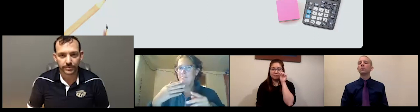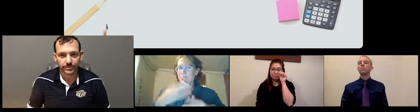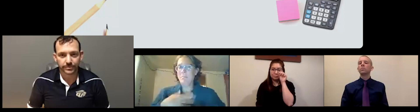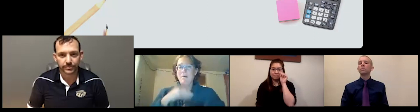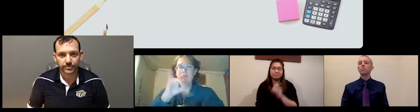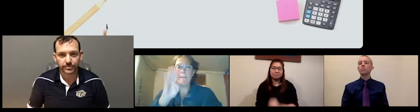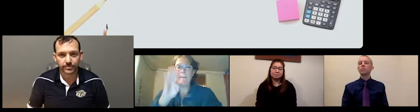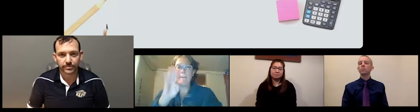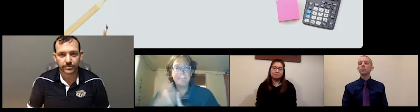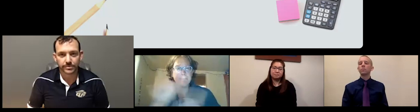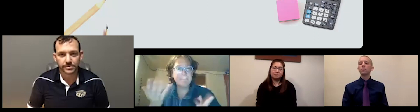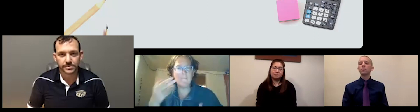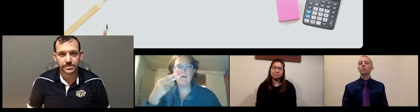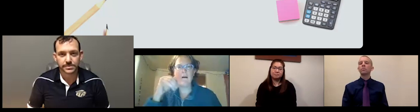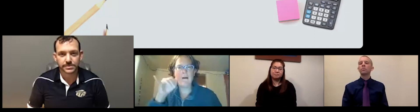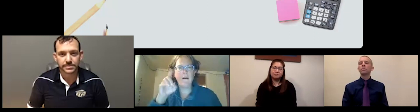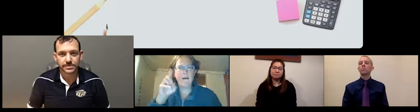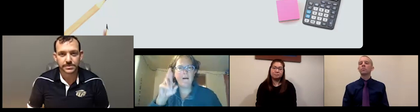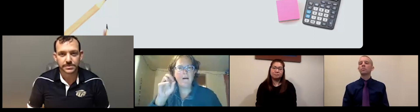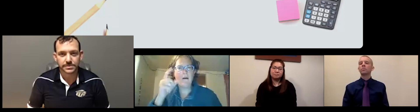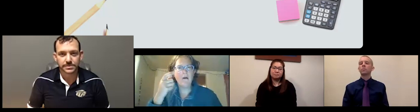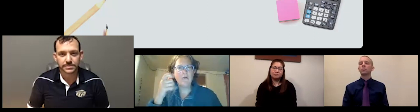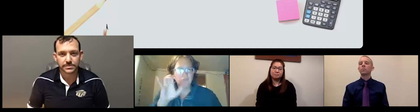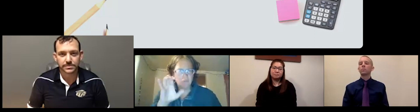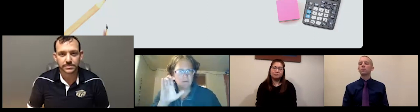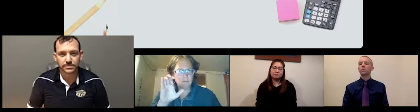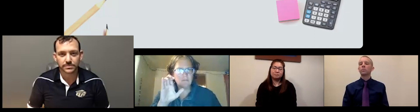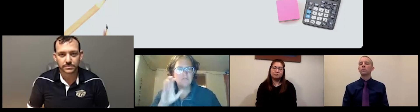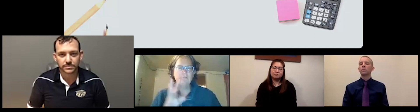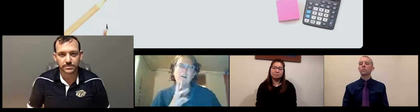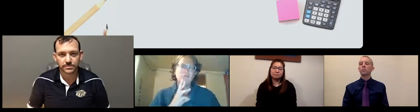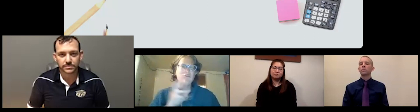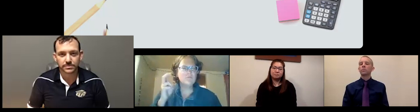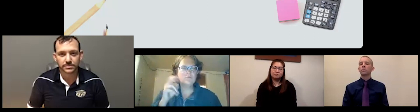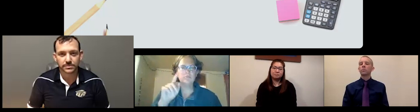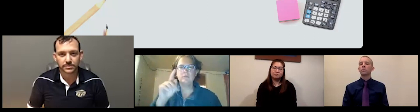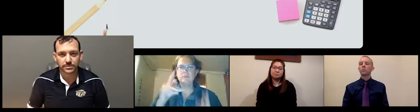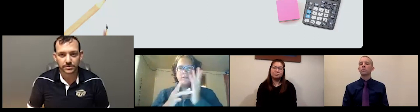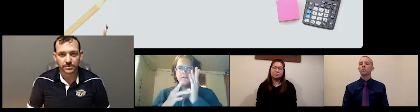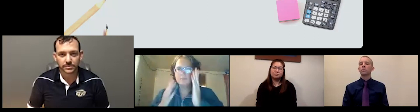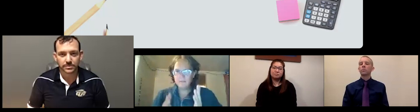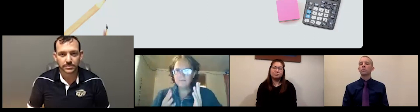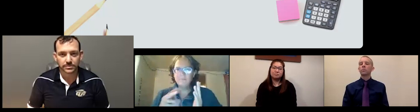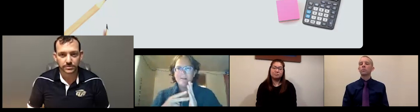My job is hydrologic (water) technician meaning I go